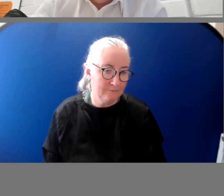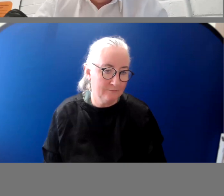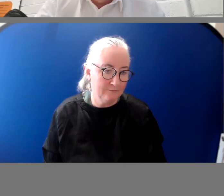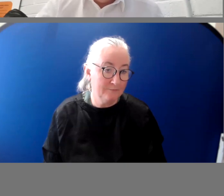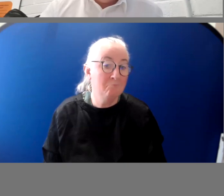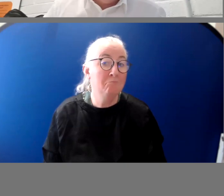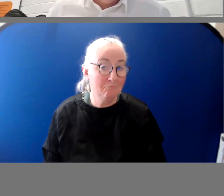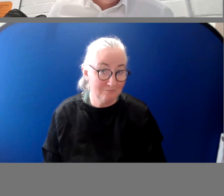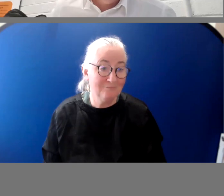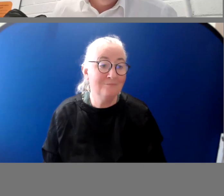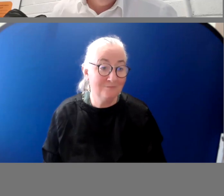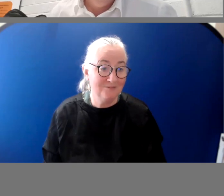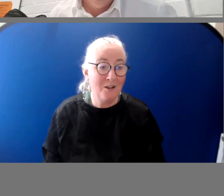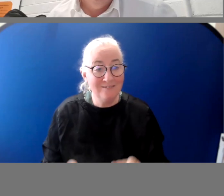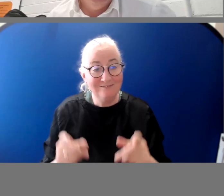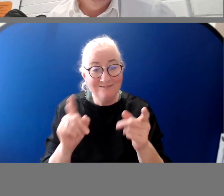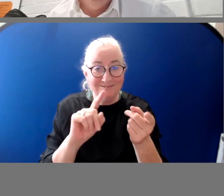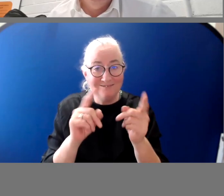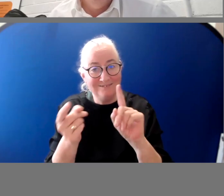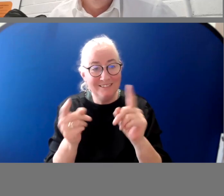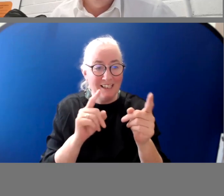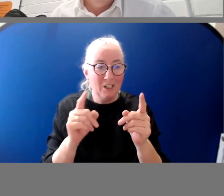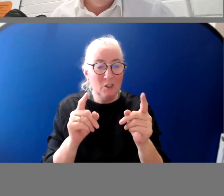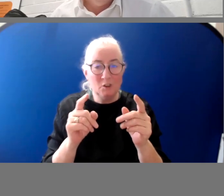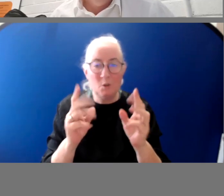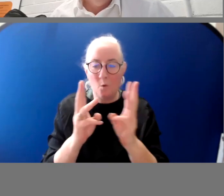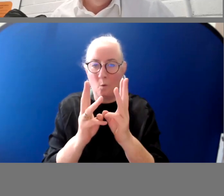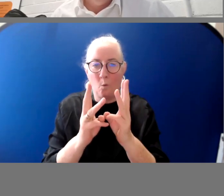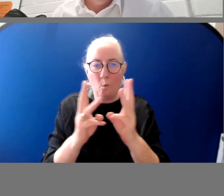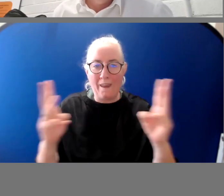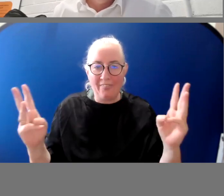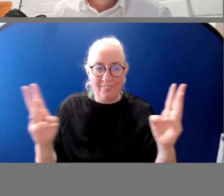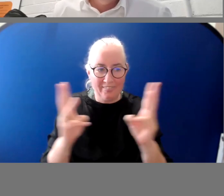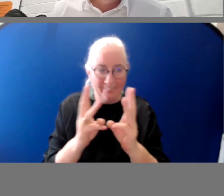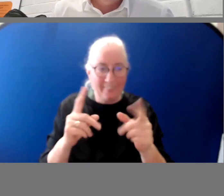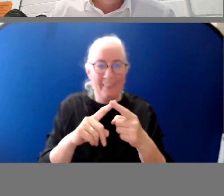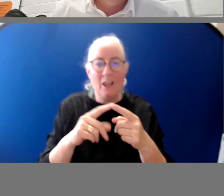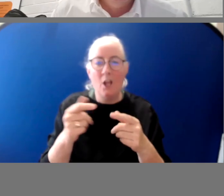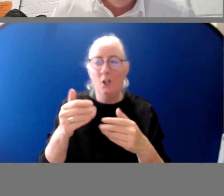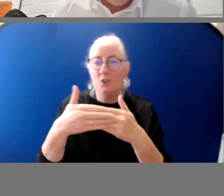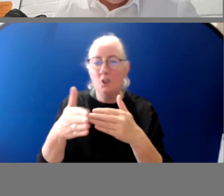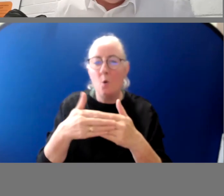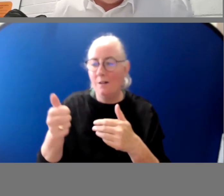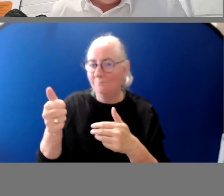okay we've got effective clear width and door automation okay as two as the top answers the